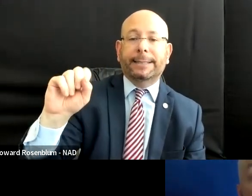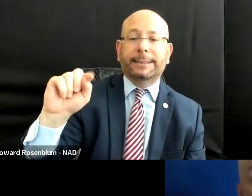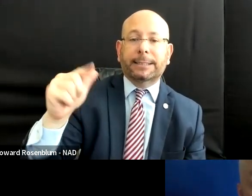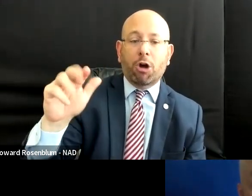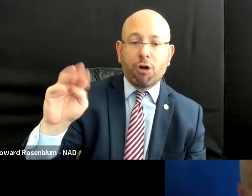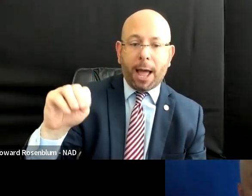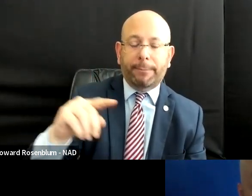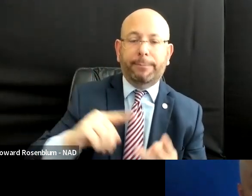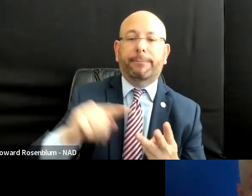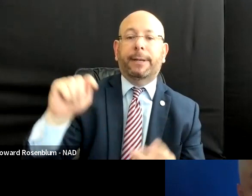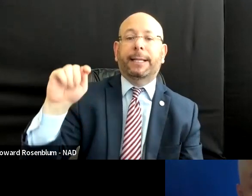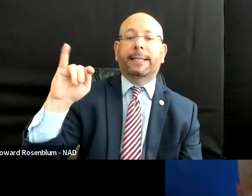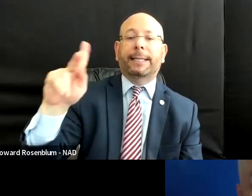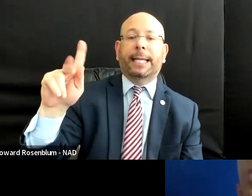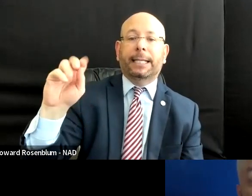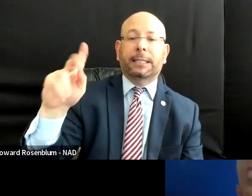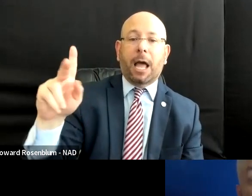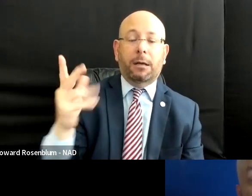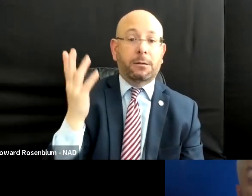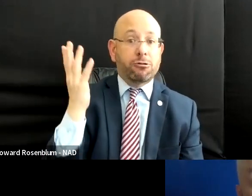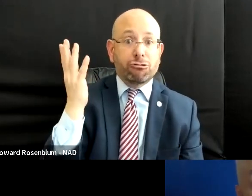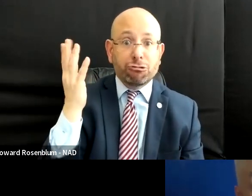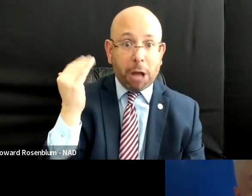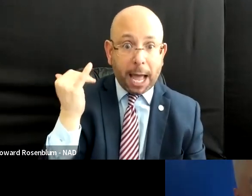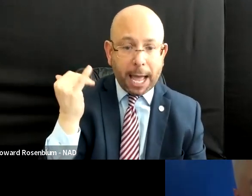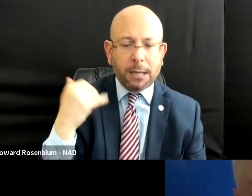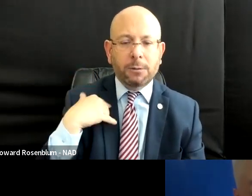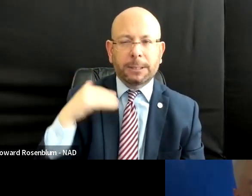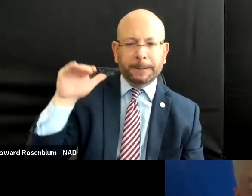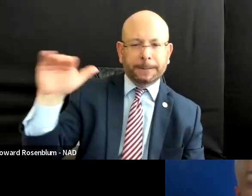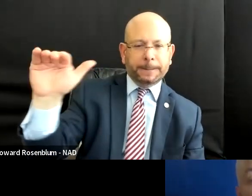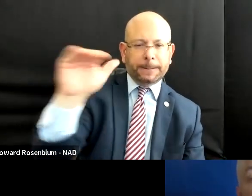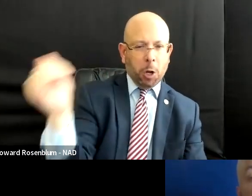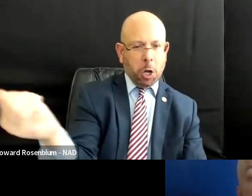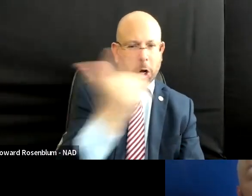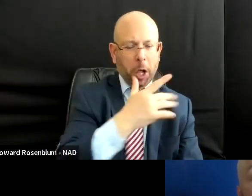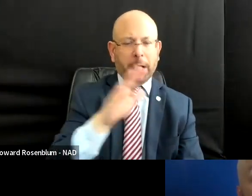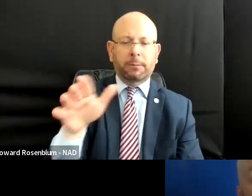that we did a lot of work with was with YouTube,